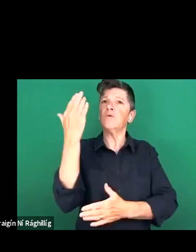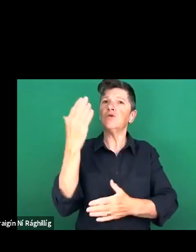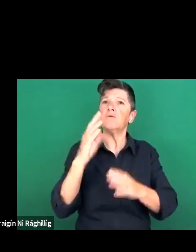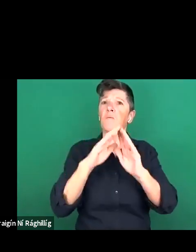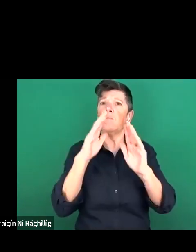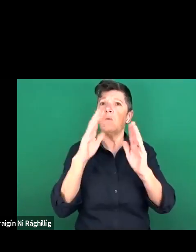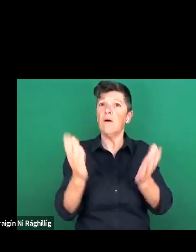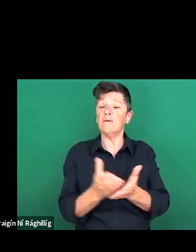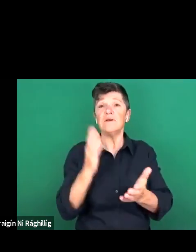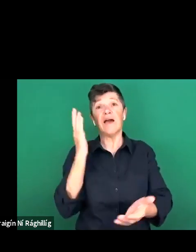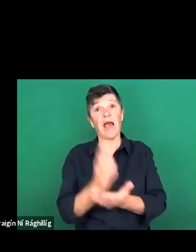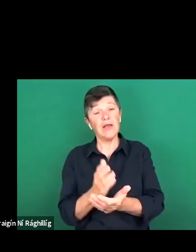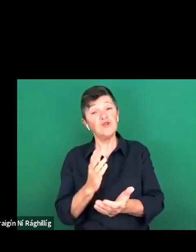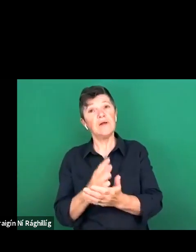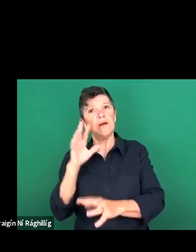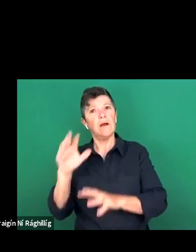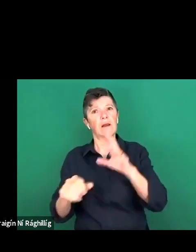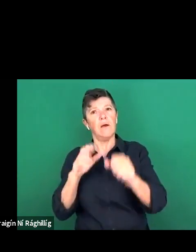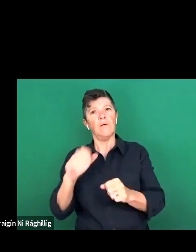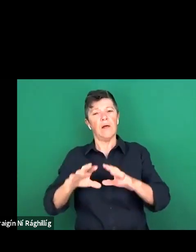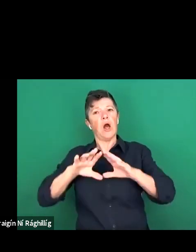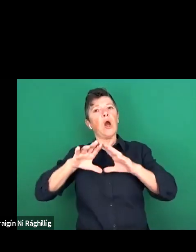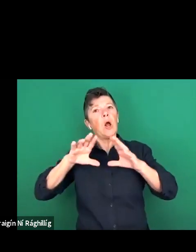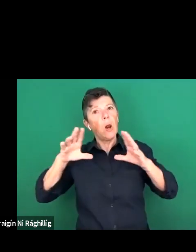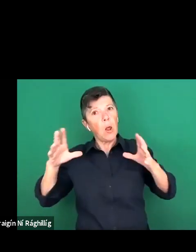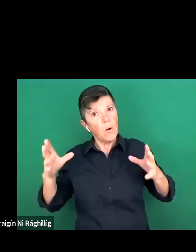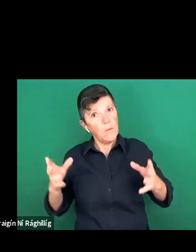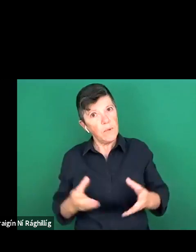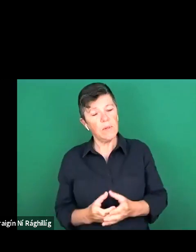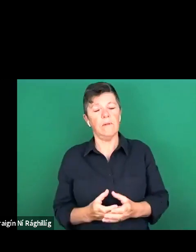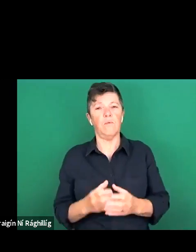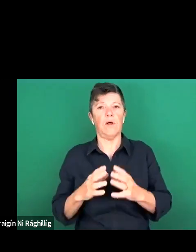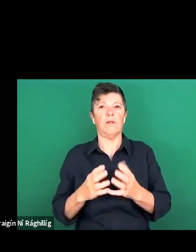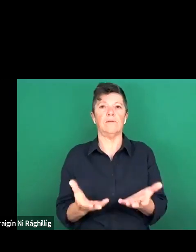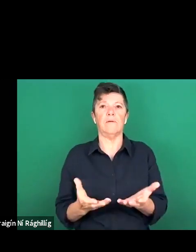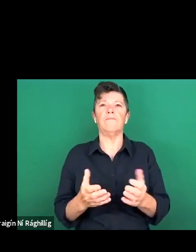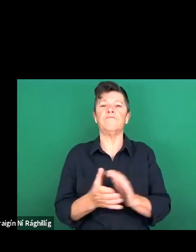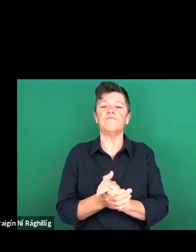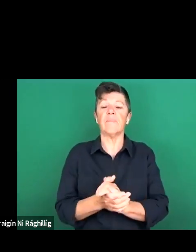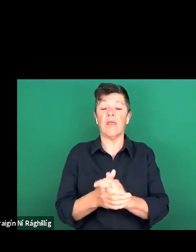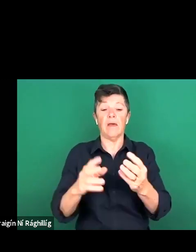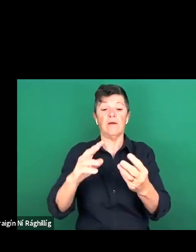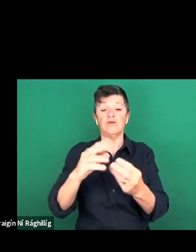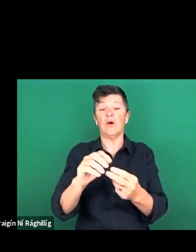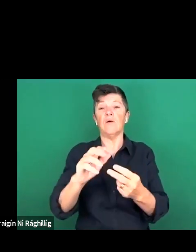modern nation . Second in would be to recognise what we understand as